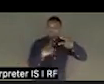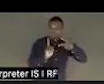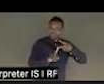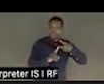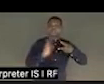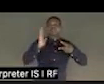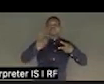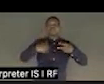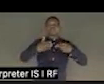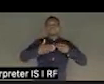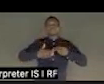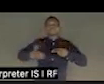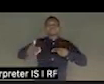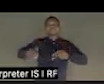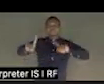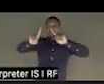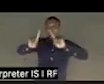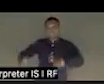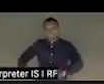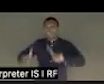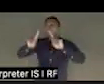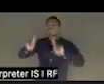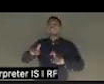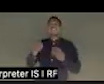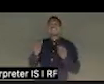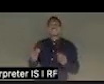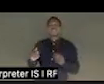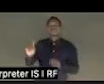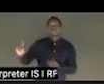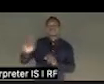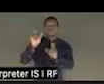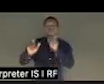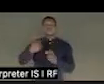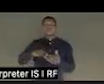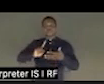So if they have ever been invited and I mean if so, if they have any experience